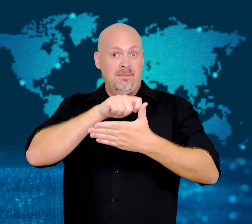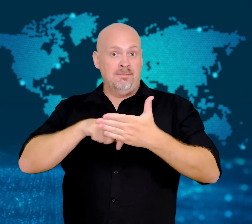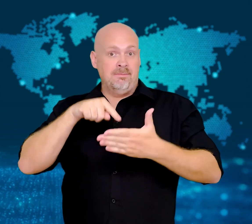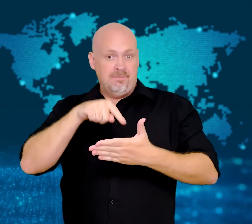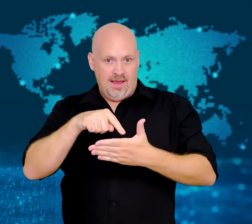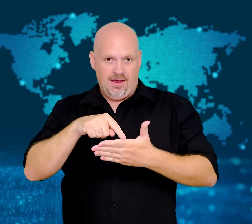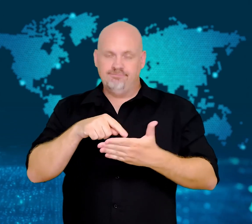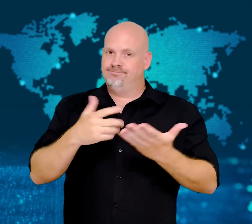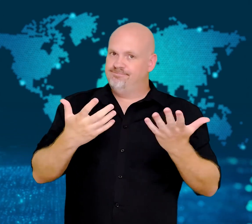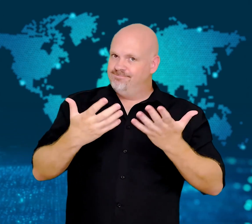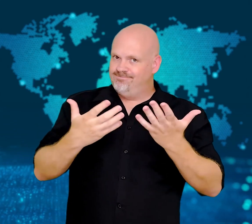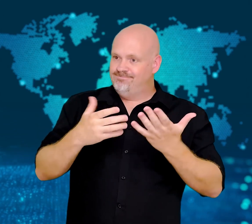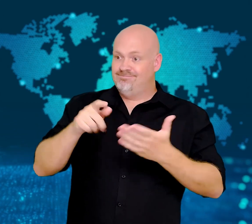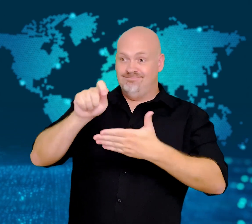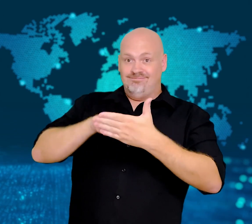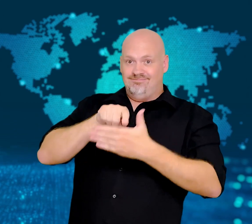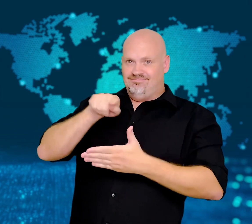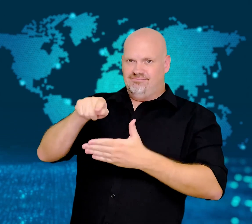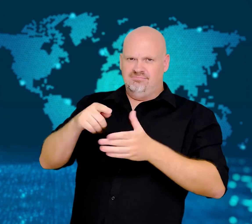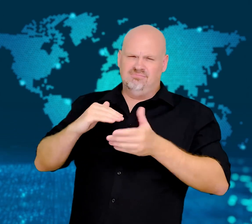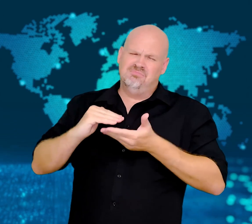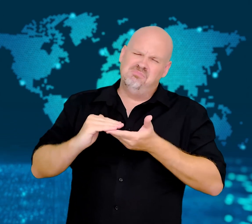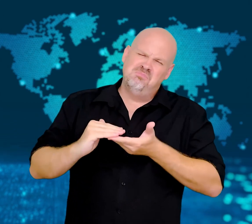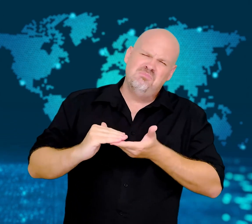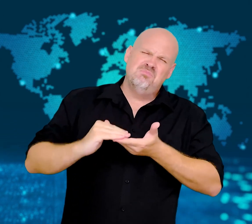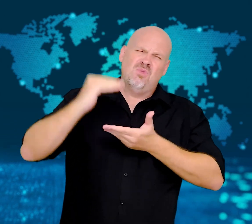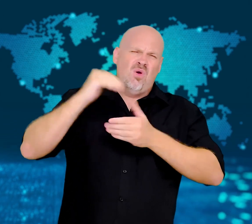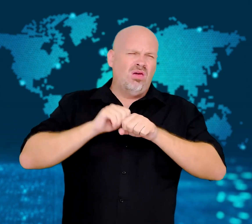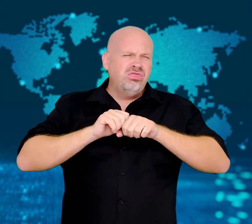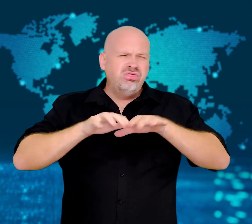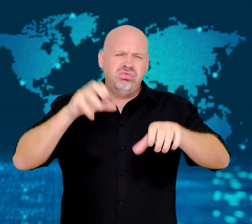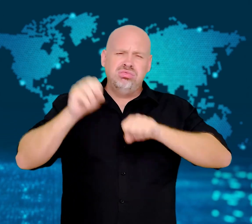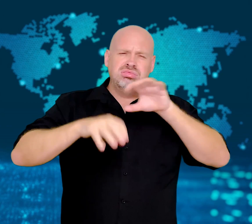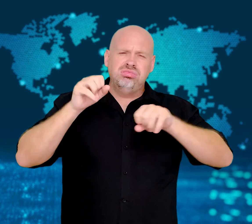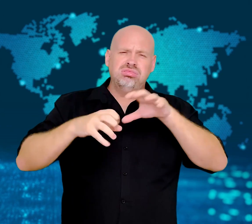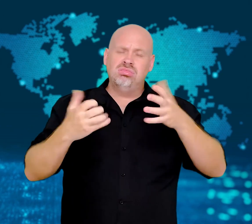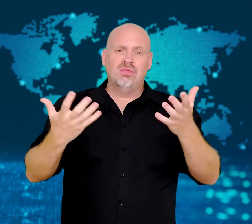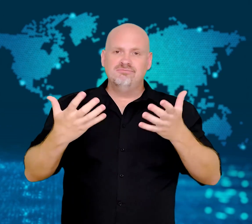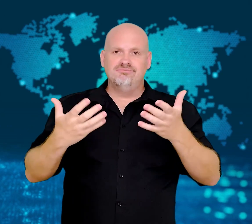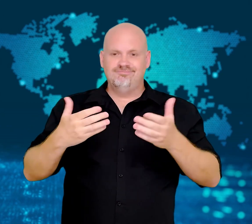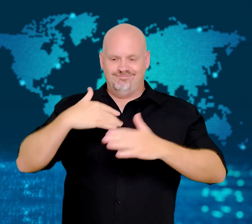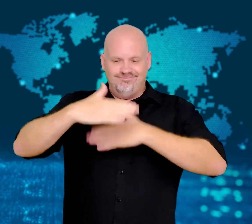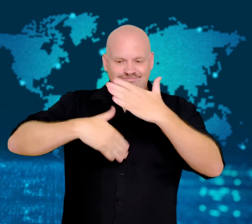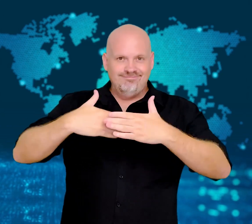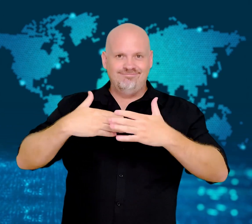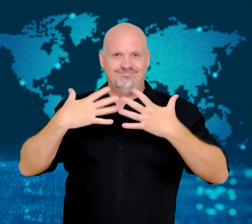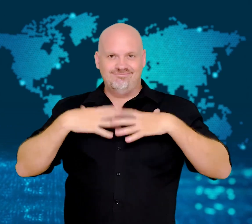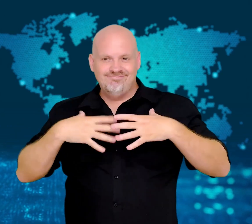The bans do not include the leading source of plastic